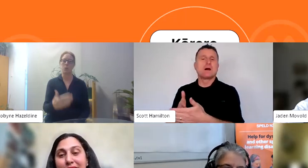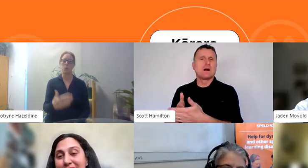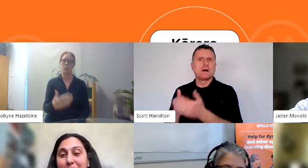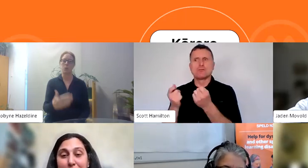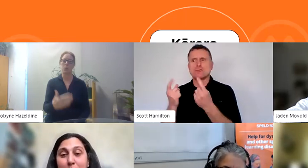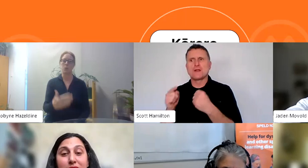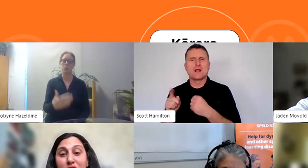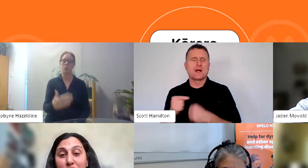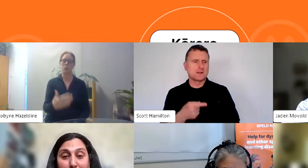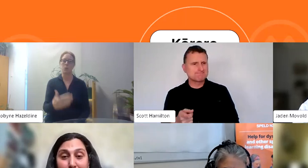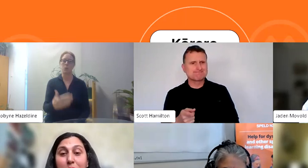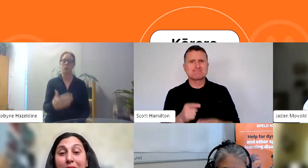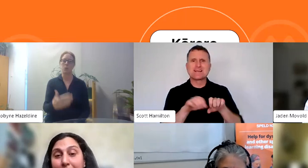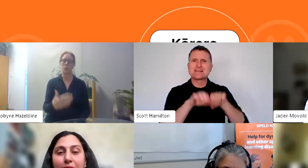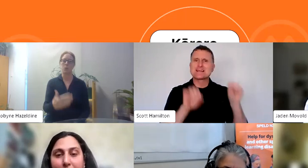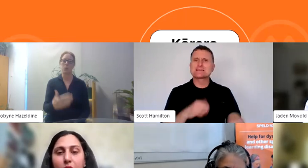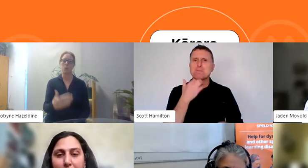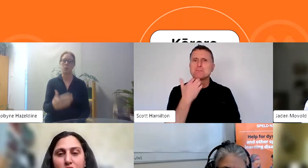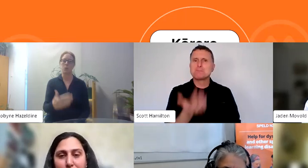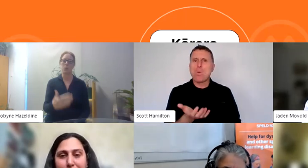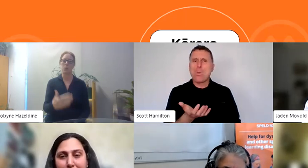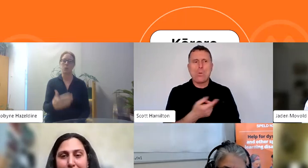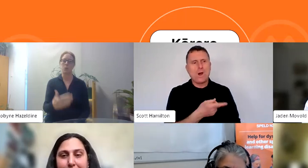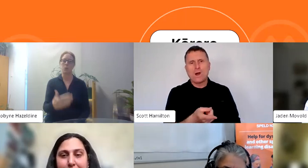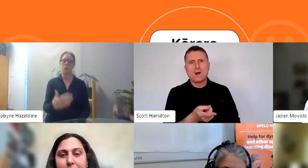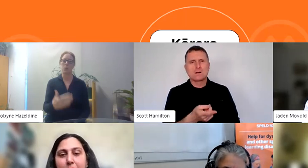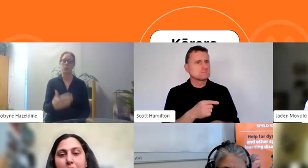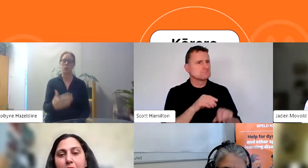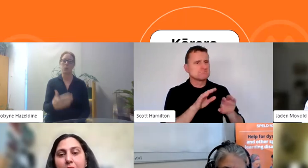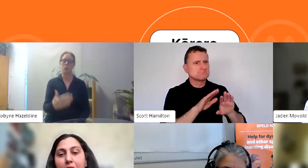the system supports our children to be in the educational spaces